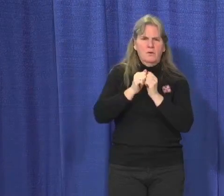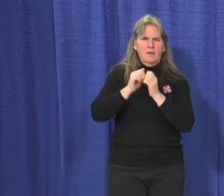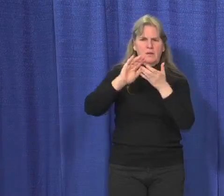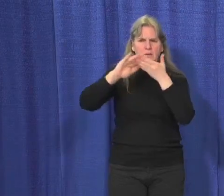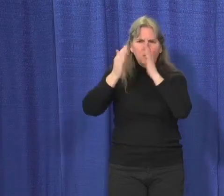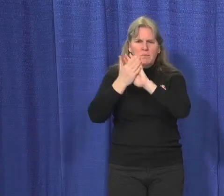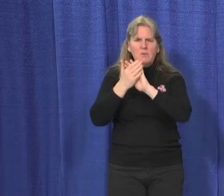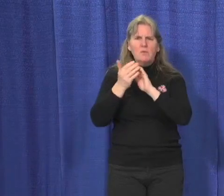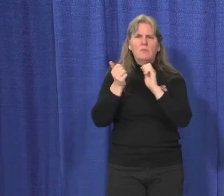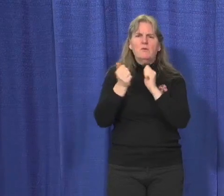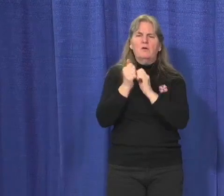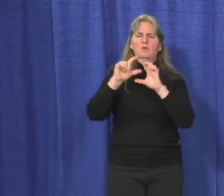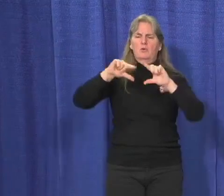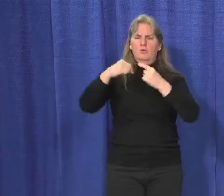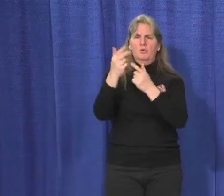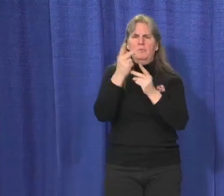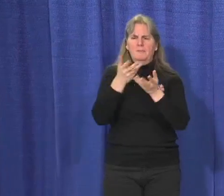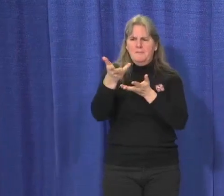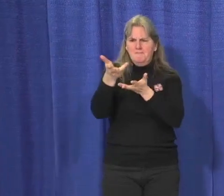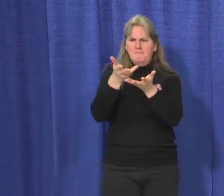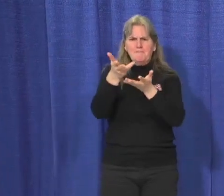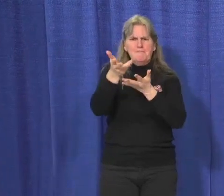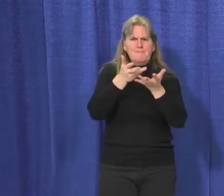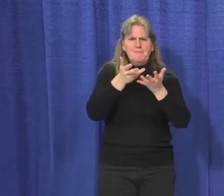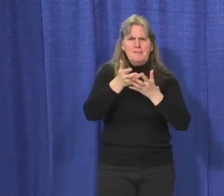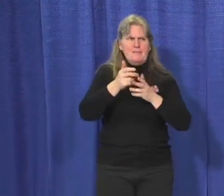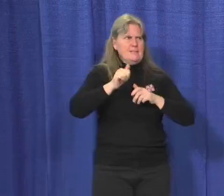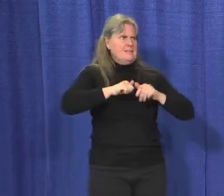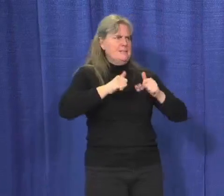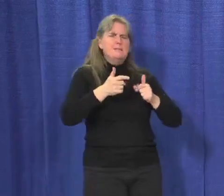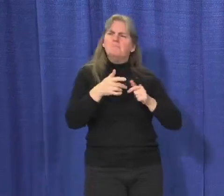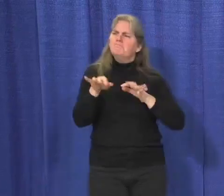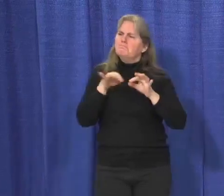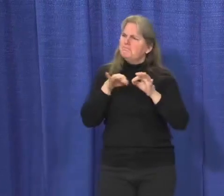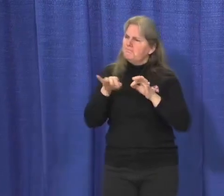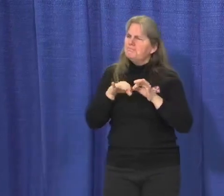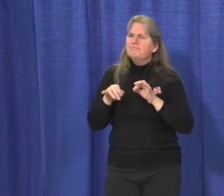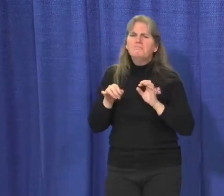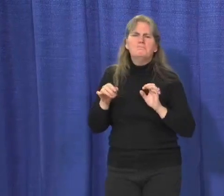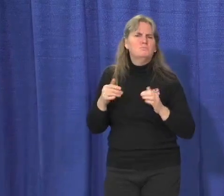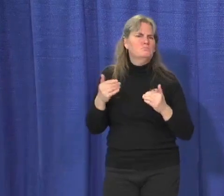With people who -- just trying